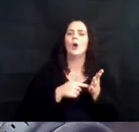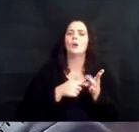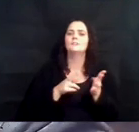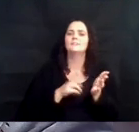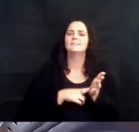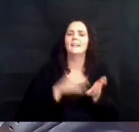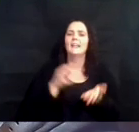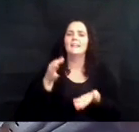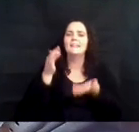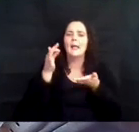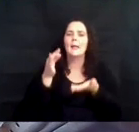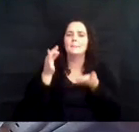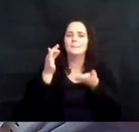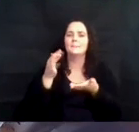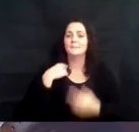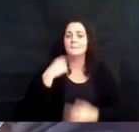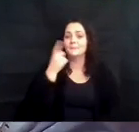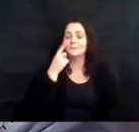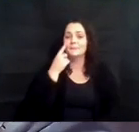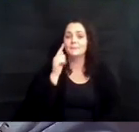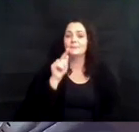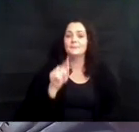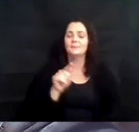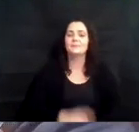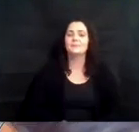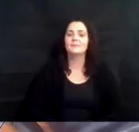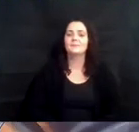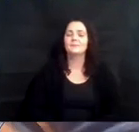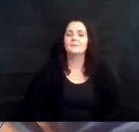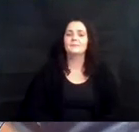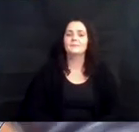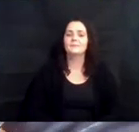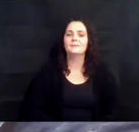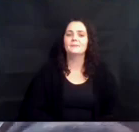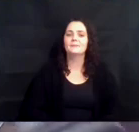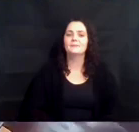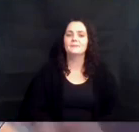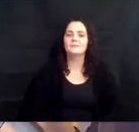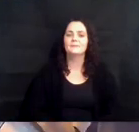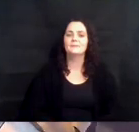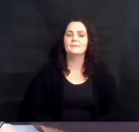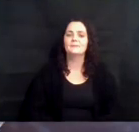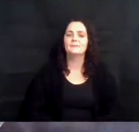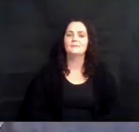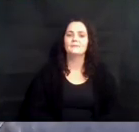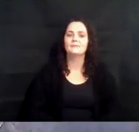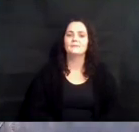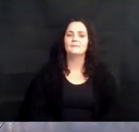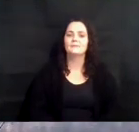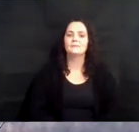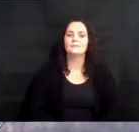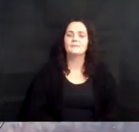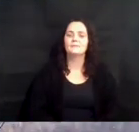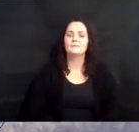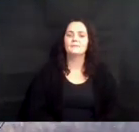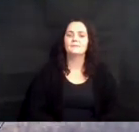Alright, so let me just go back to that now on the tablet and I'll show it to you. I'll put it right down there below so everyone can see it.